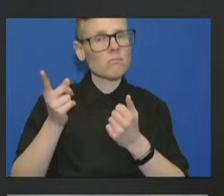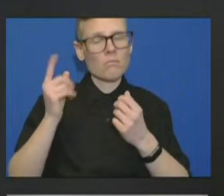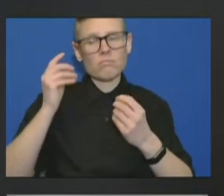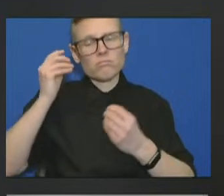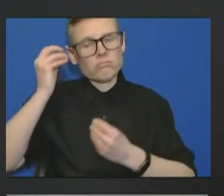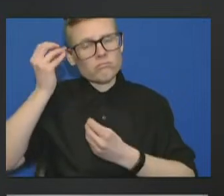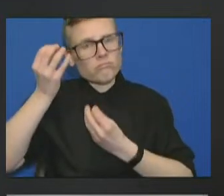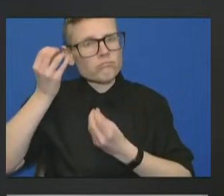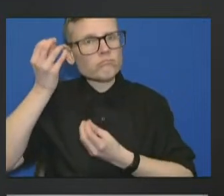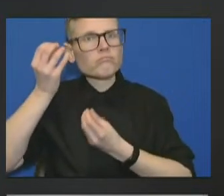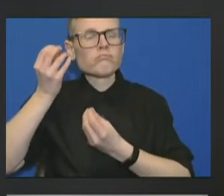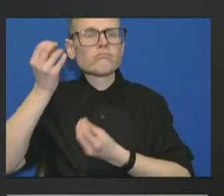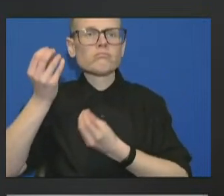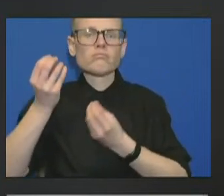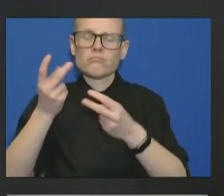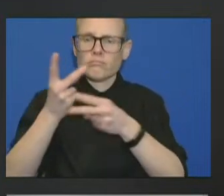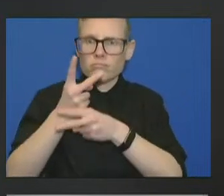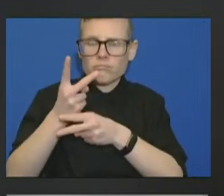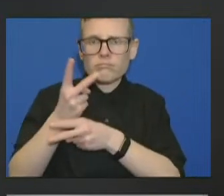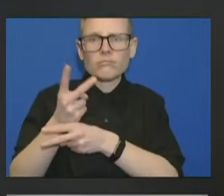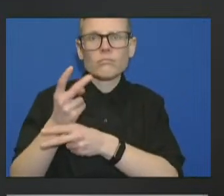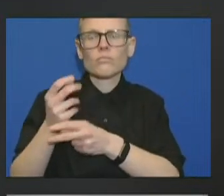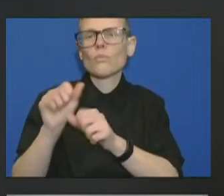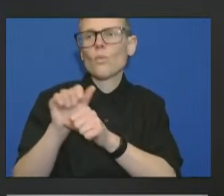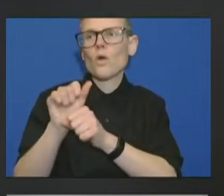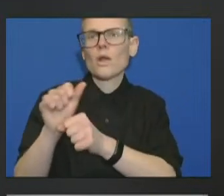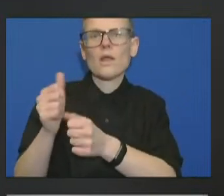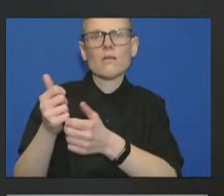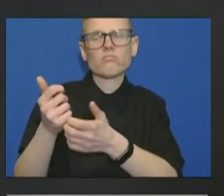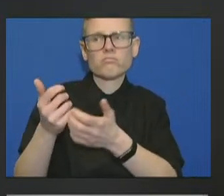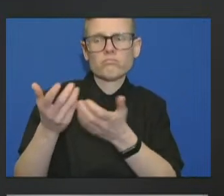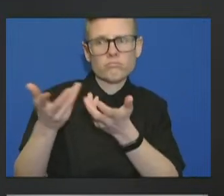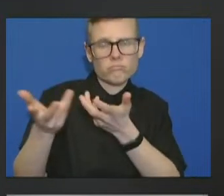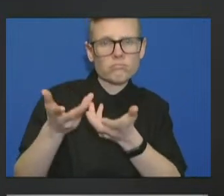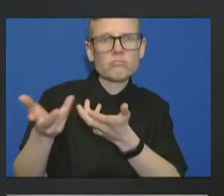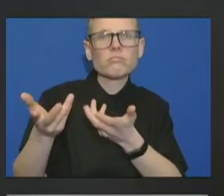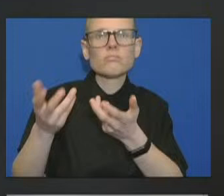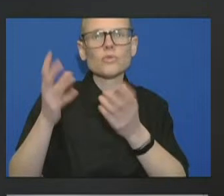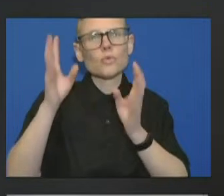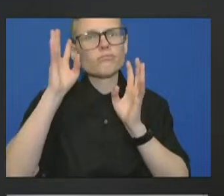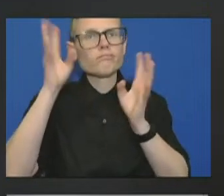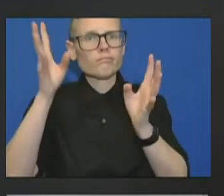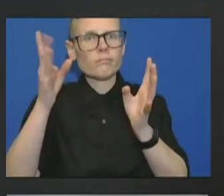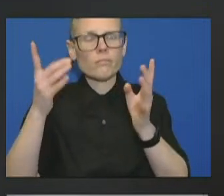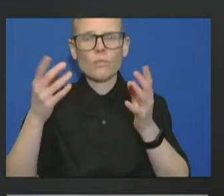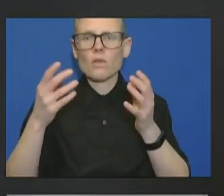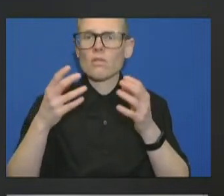reasonable request from our associations. They did a very